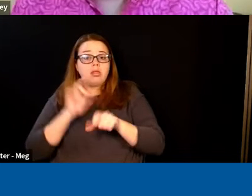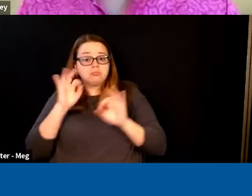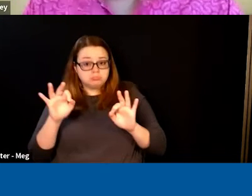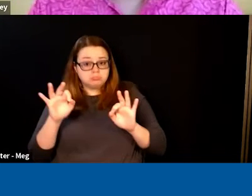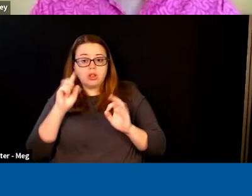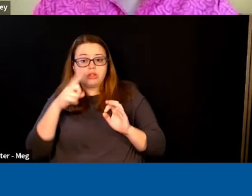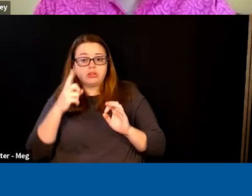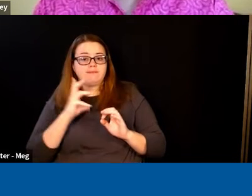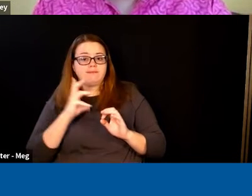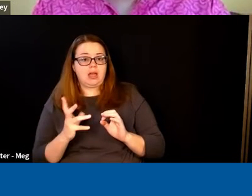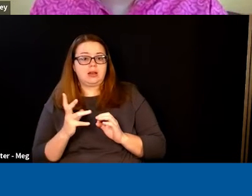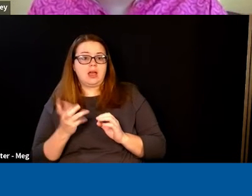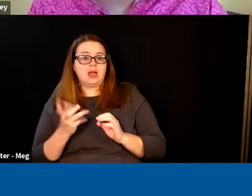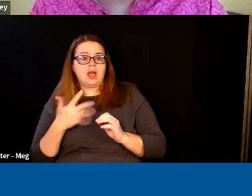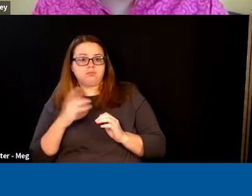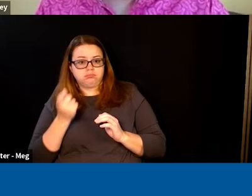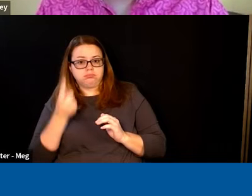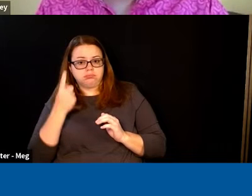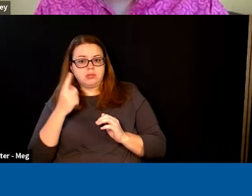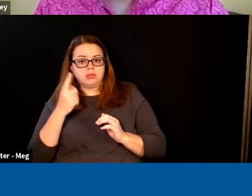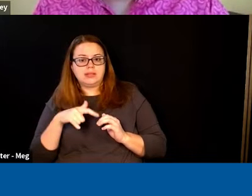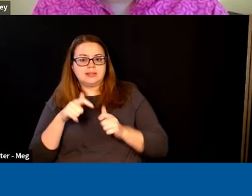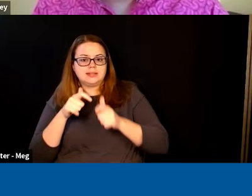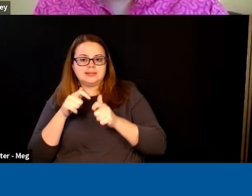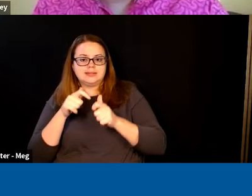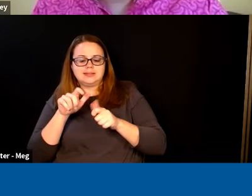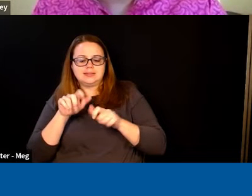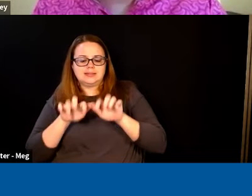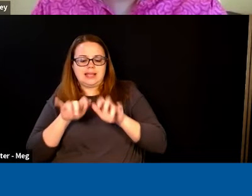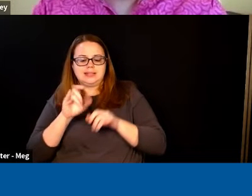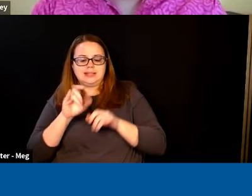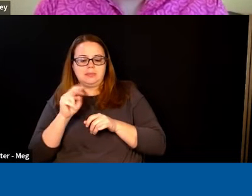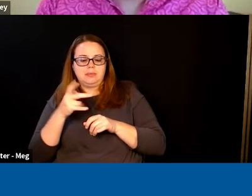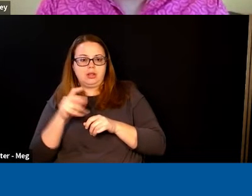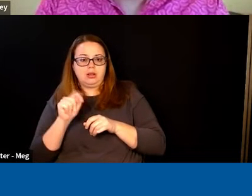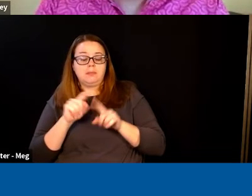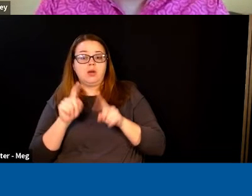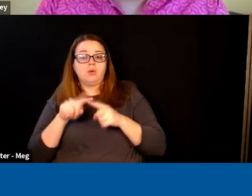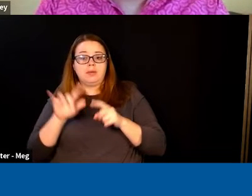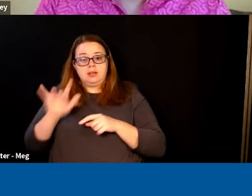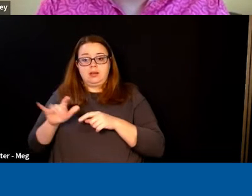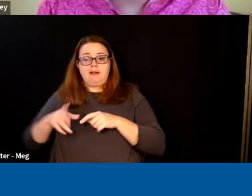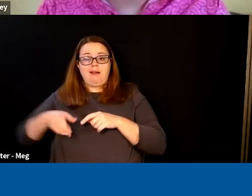Like, I pretty much understand this is text input, but when we enable high contrast mode